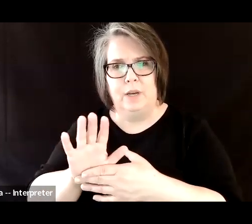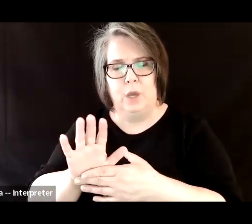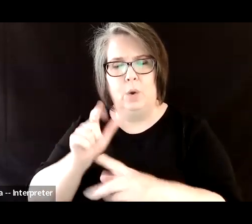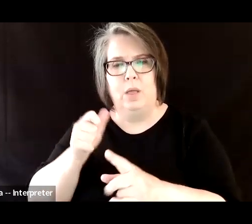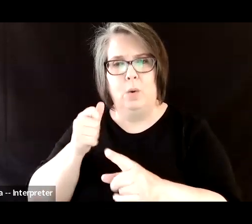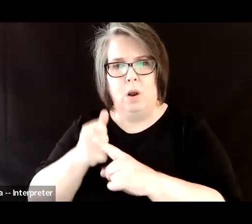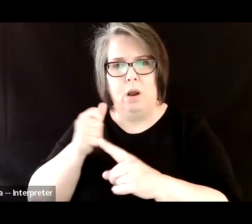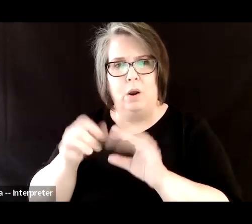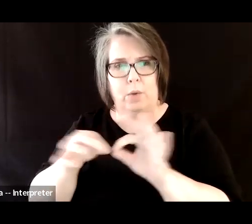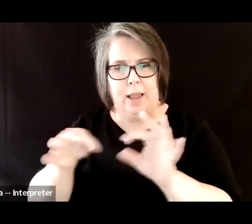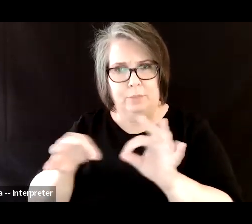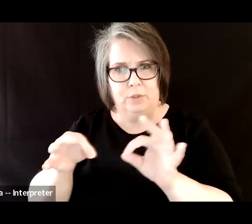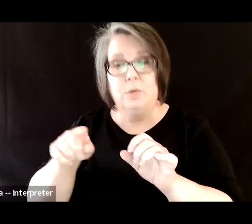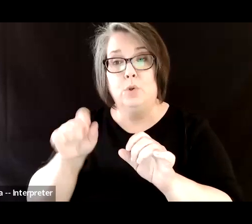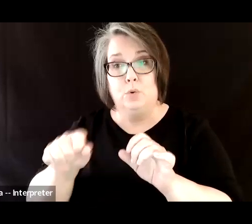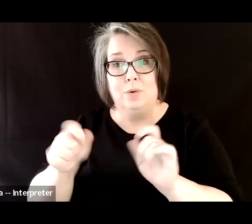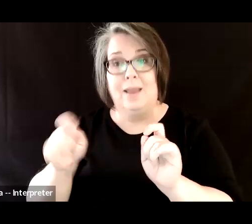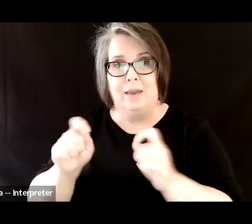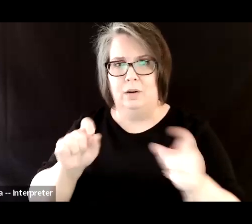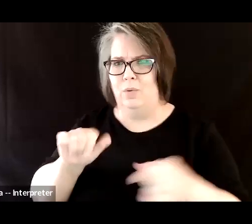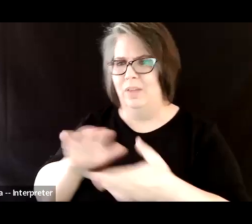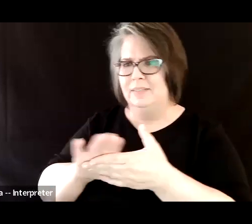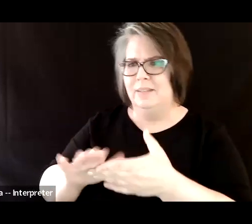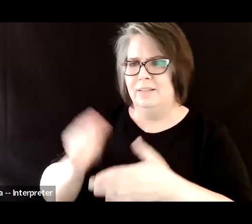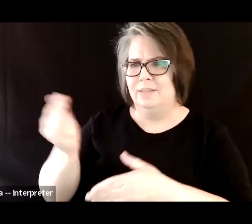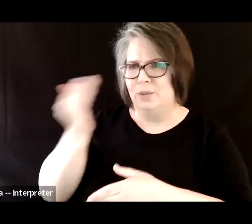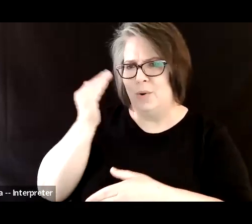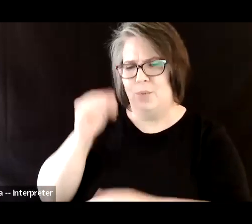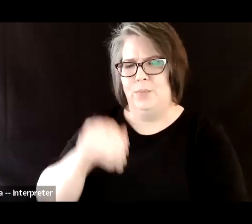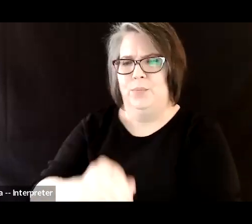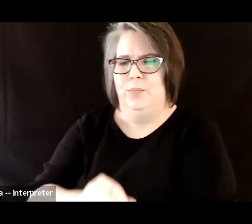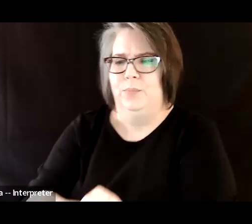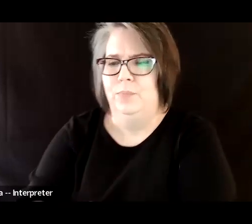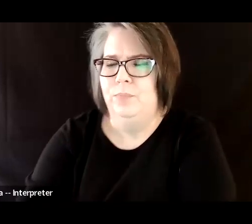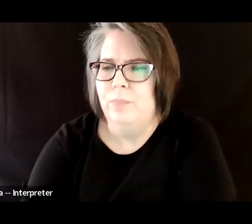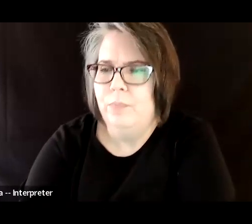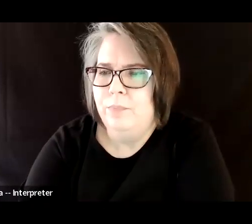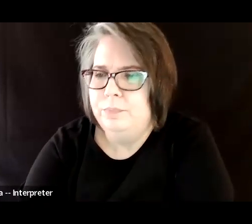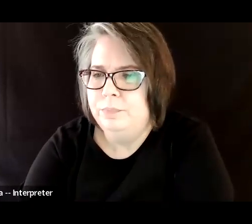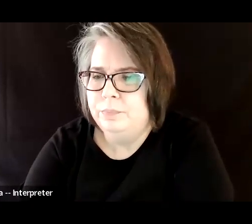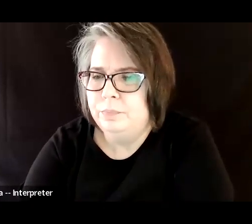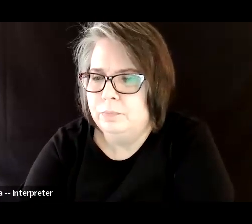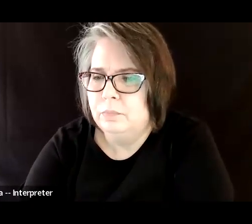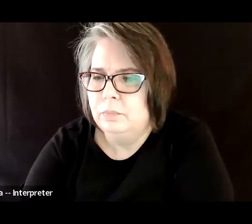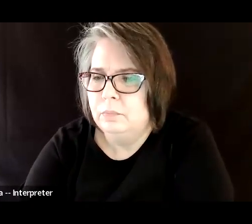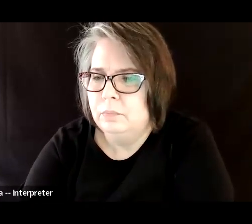That's nice to know. Save you from having to put in a captioning request with someone.